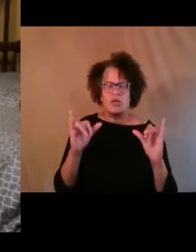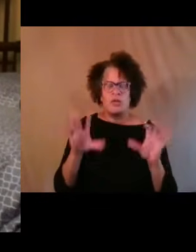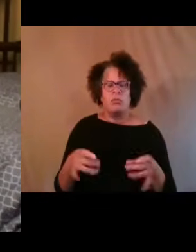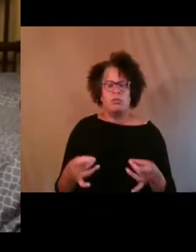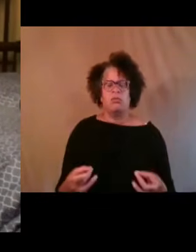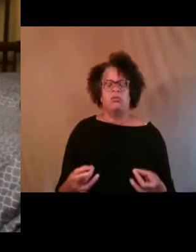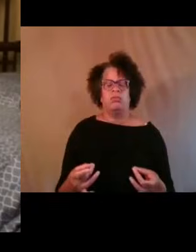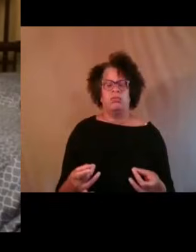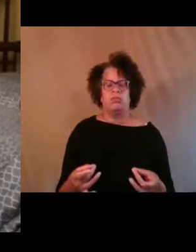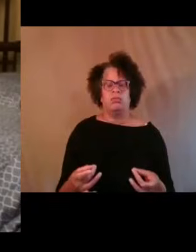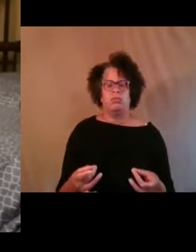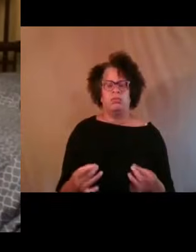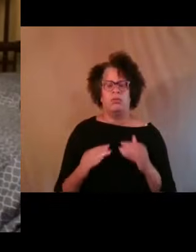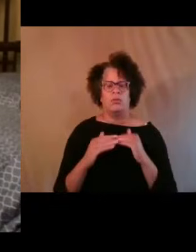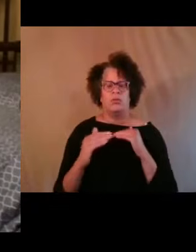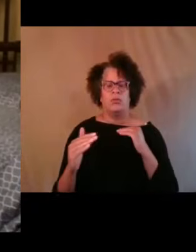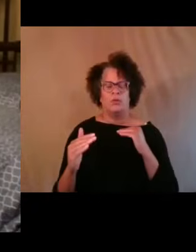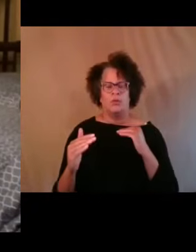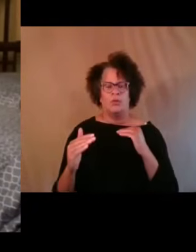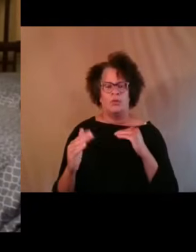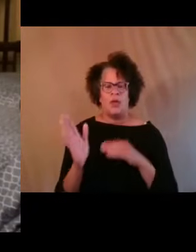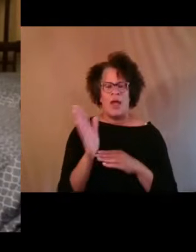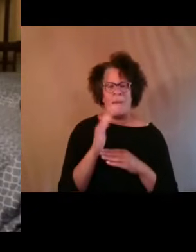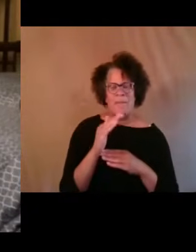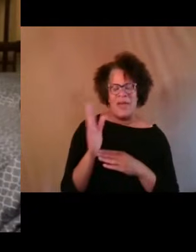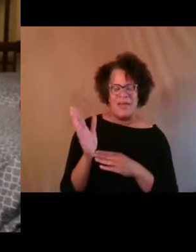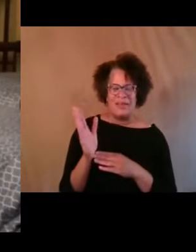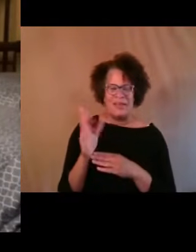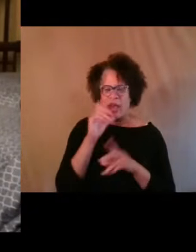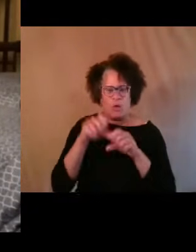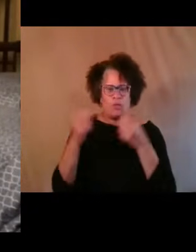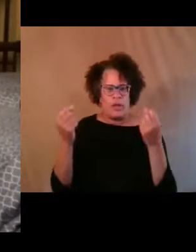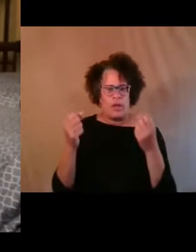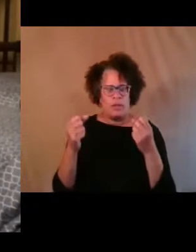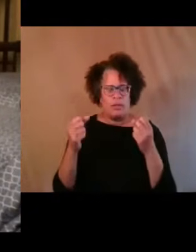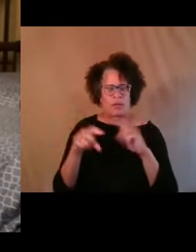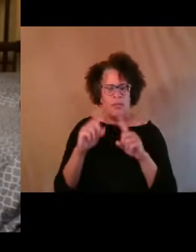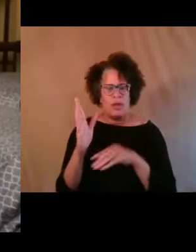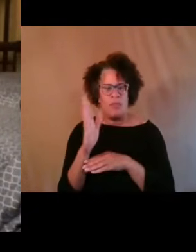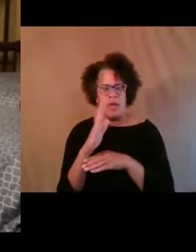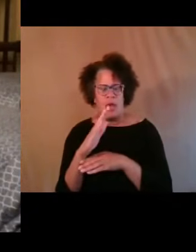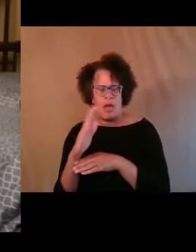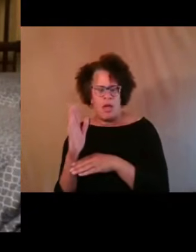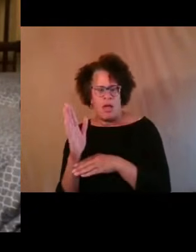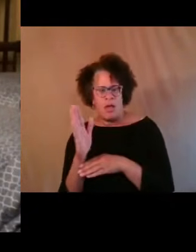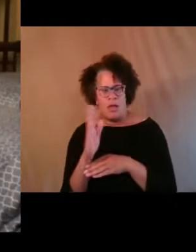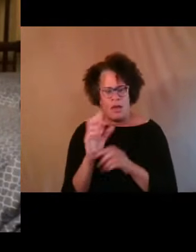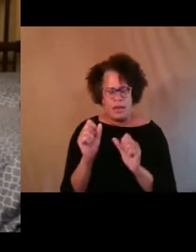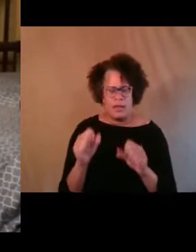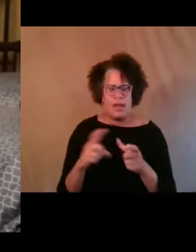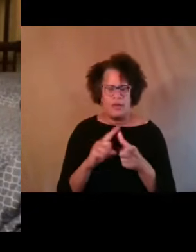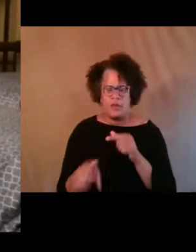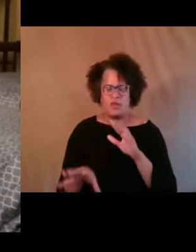that you bend and you don't snap, you're not brittle, and that you find your resilience and your inner light in that space.